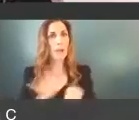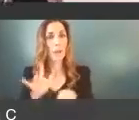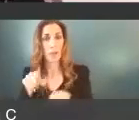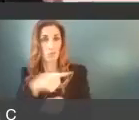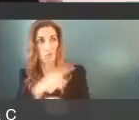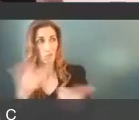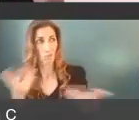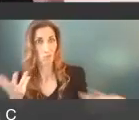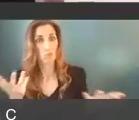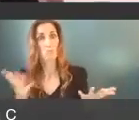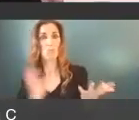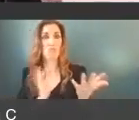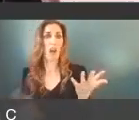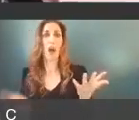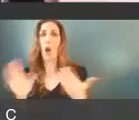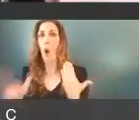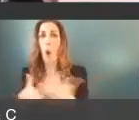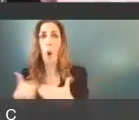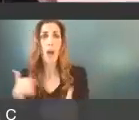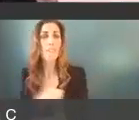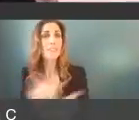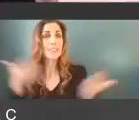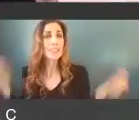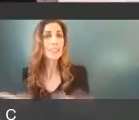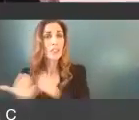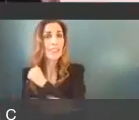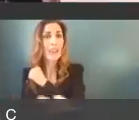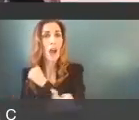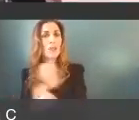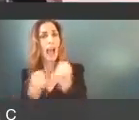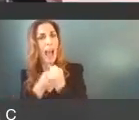all of us here in the southeast have been advocating for more vaccines to come to